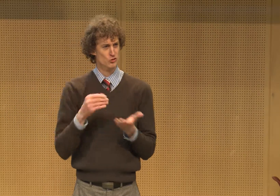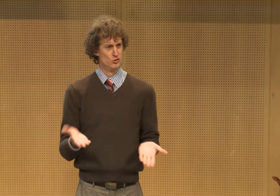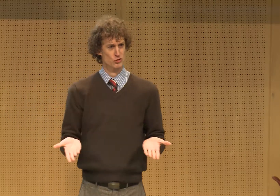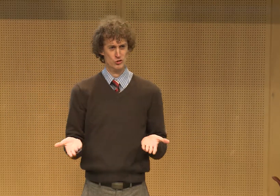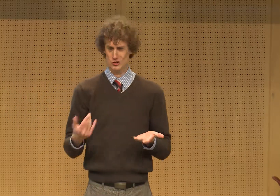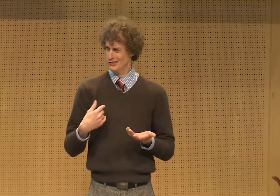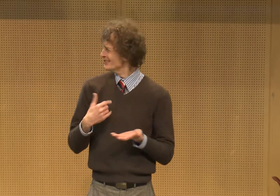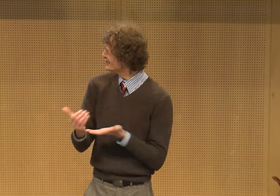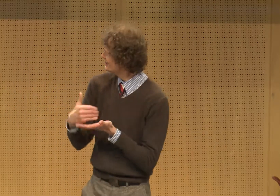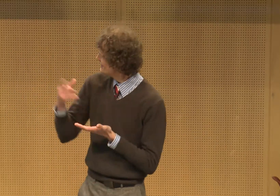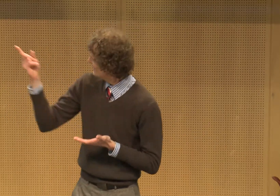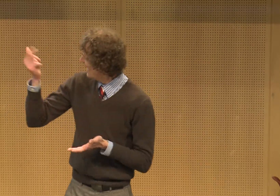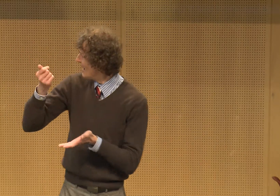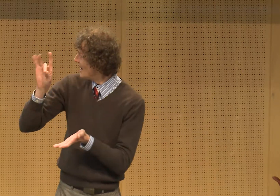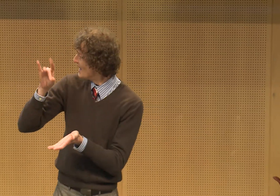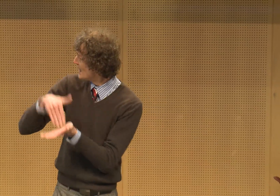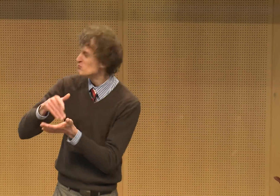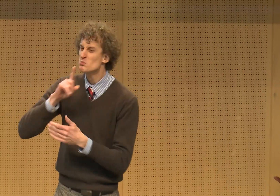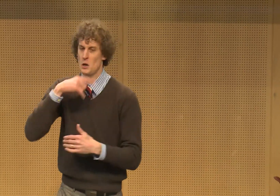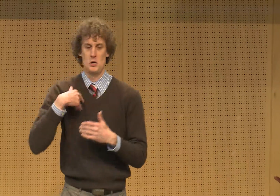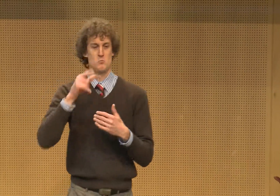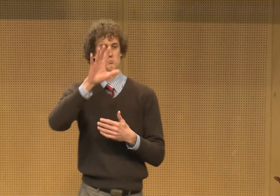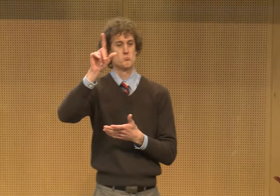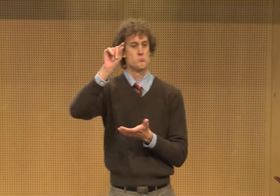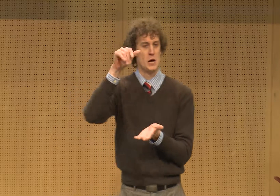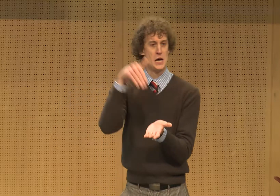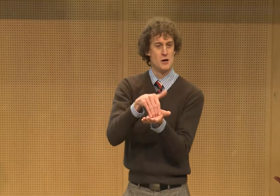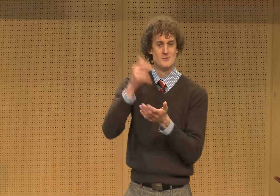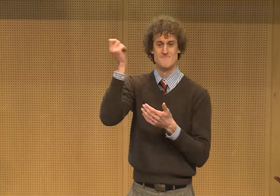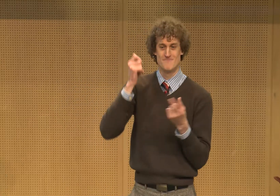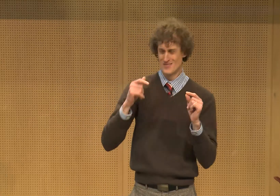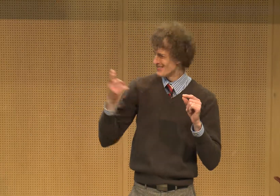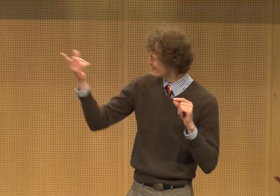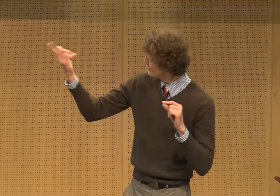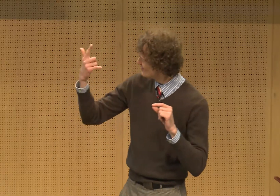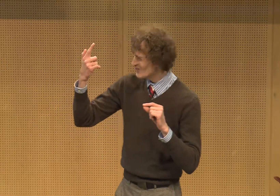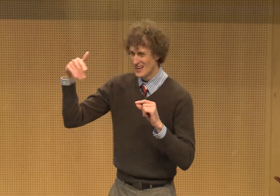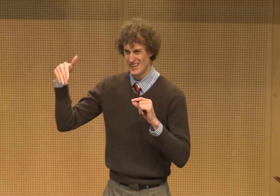People who never go to college or they're on unemployment